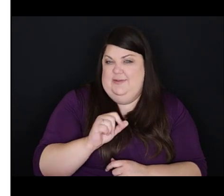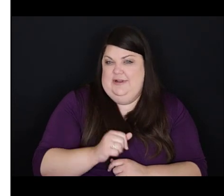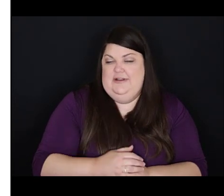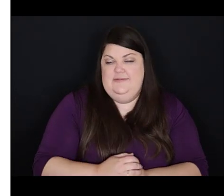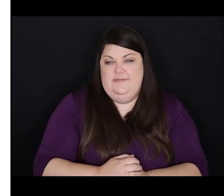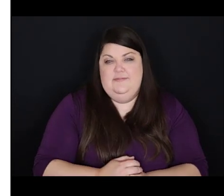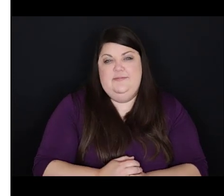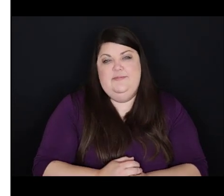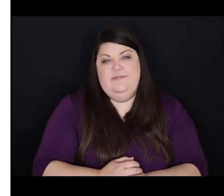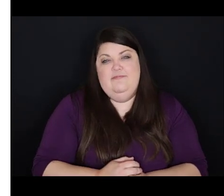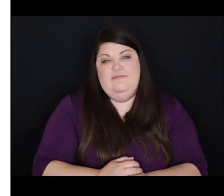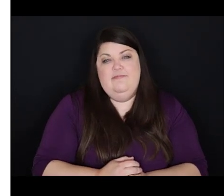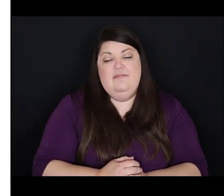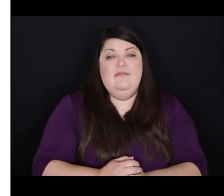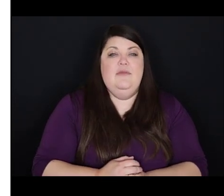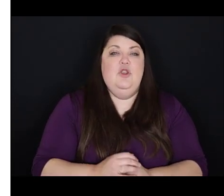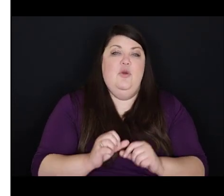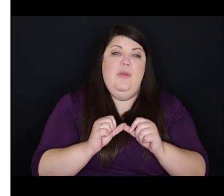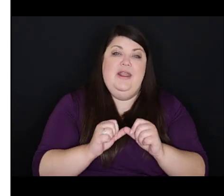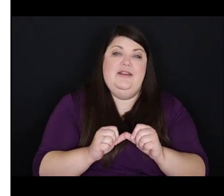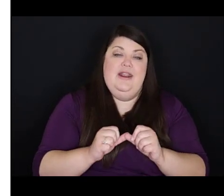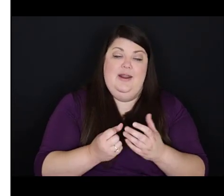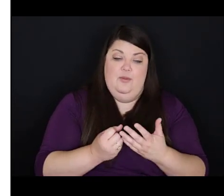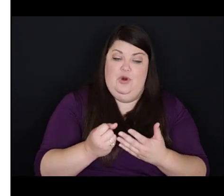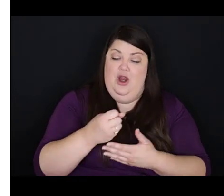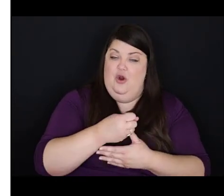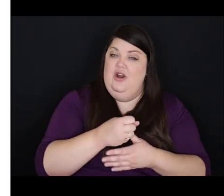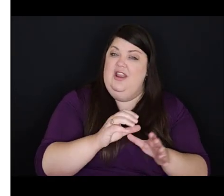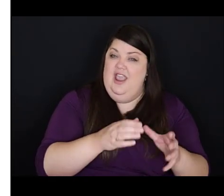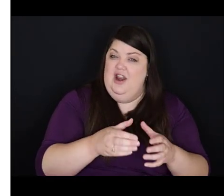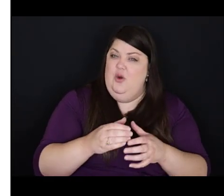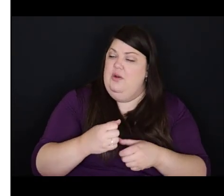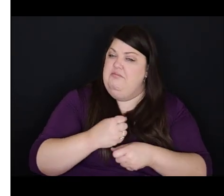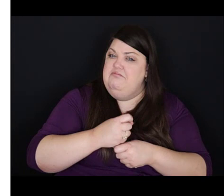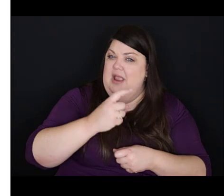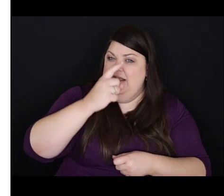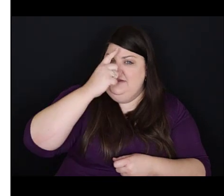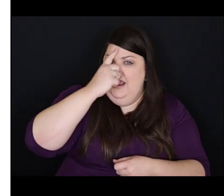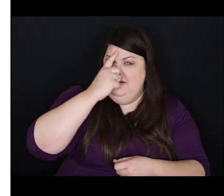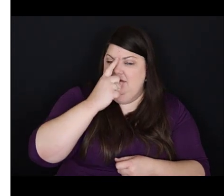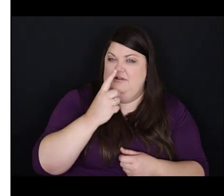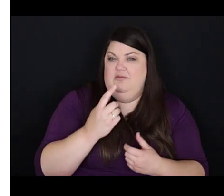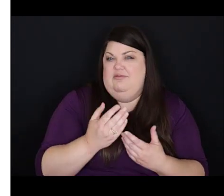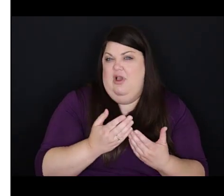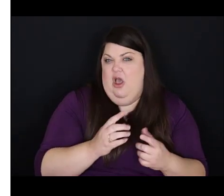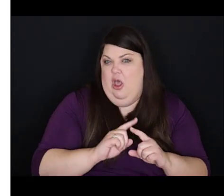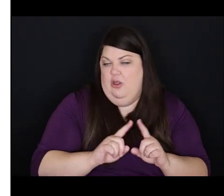So, maintaining its priority categories makes a lot of sense although all eligible